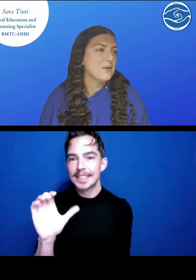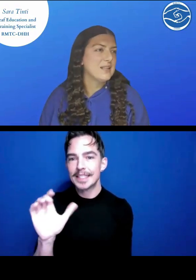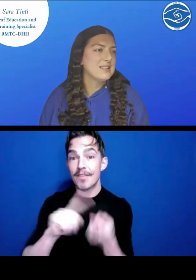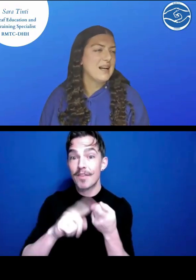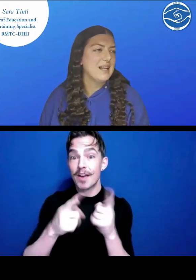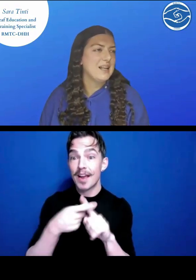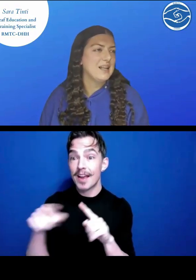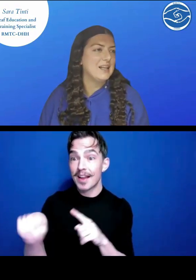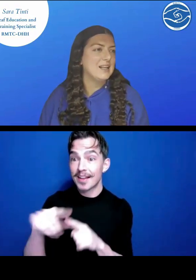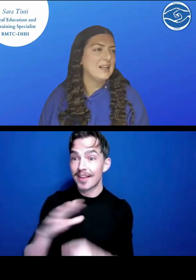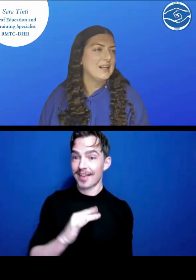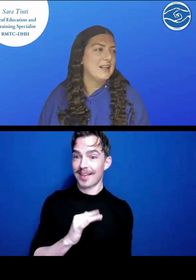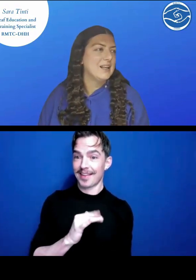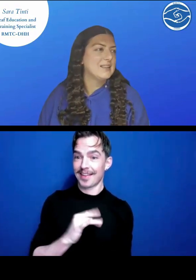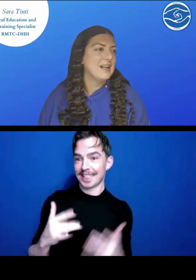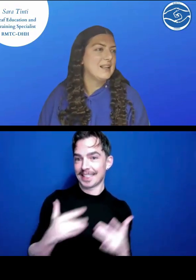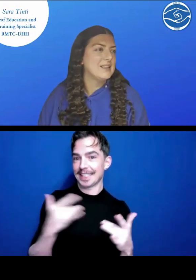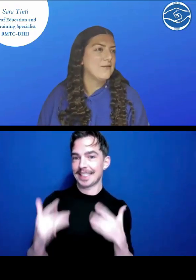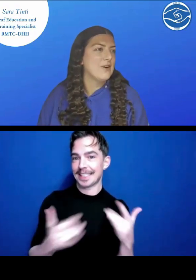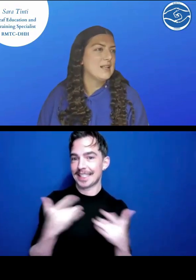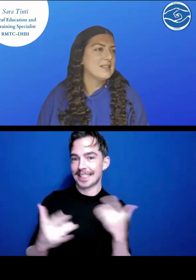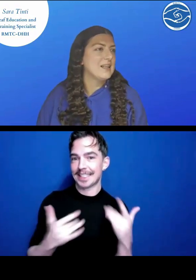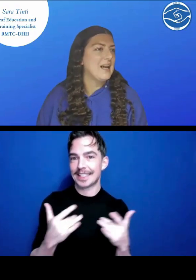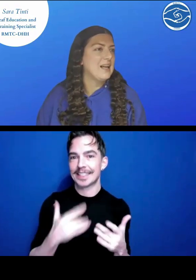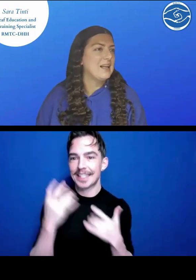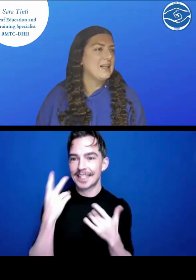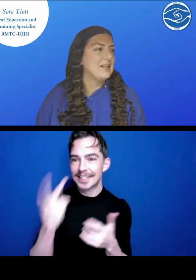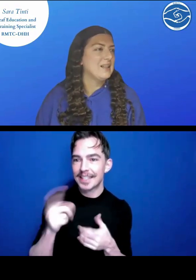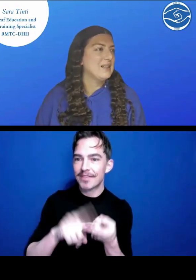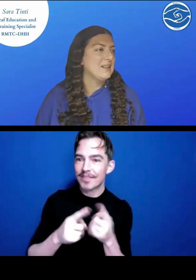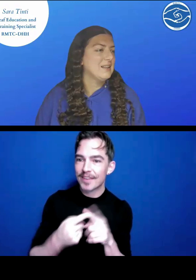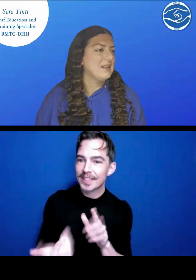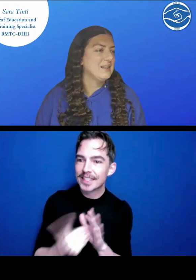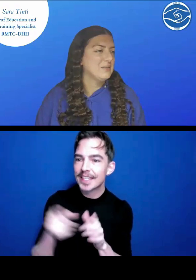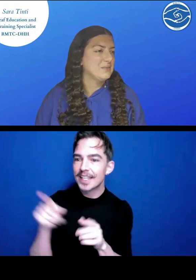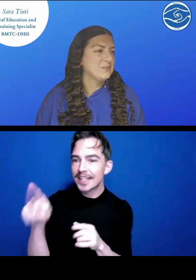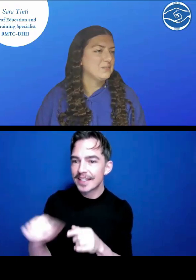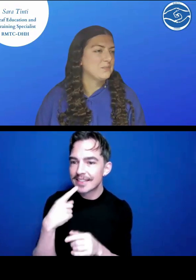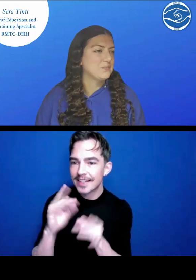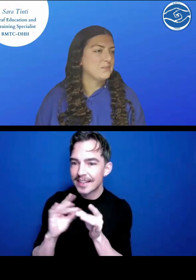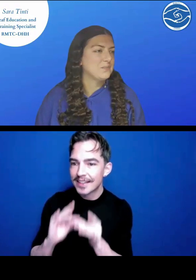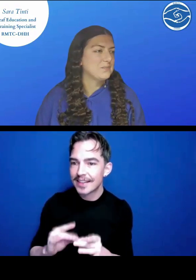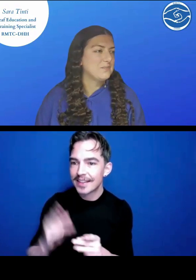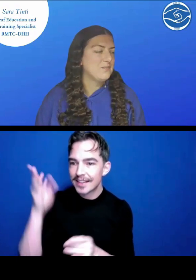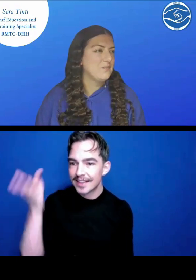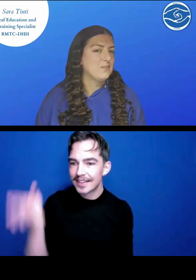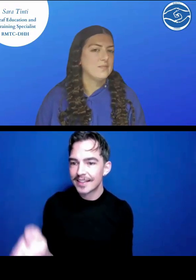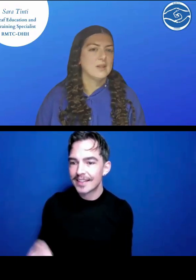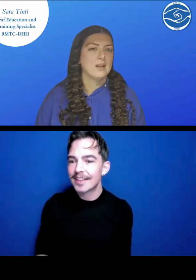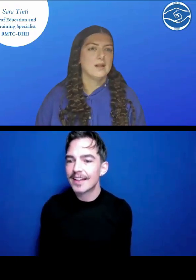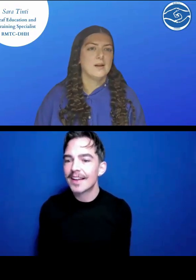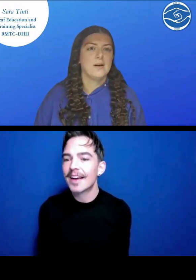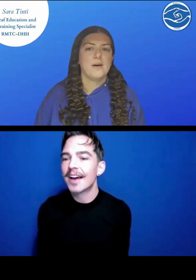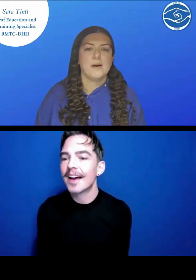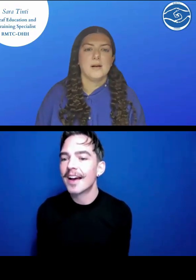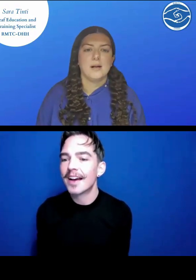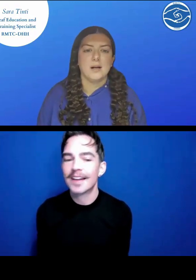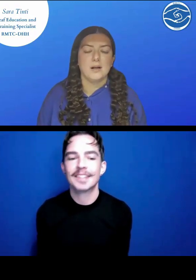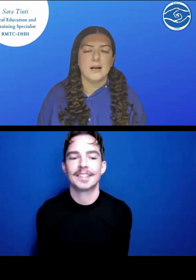I'm so excited. Excited to see friends again.